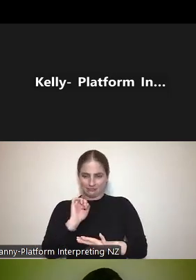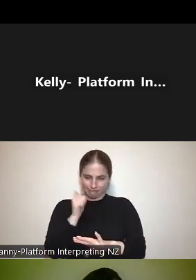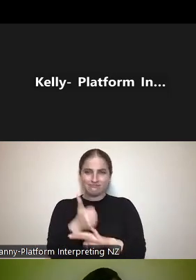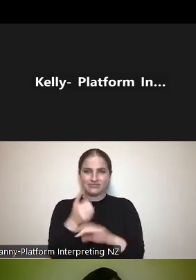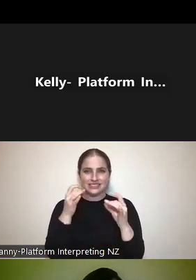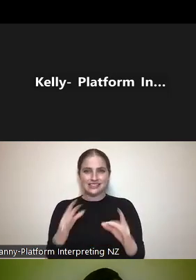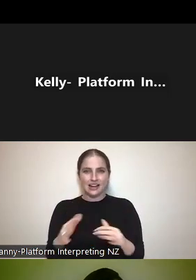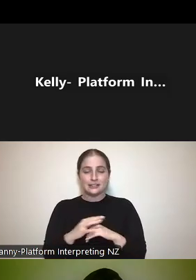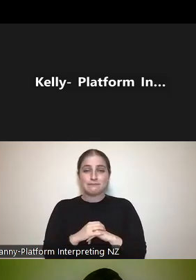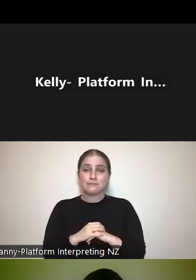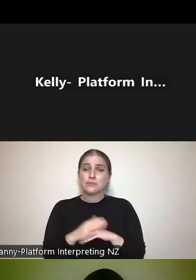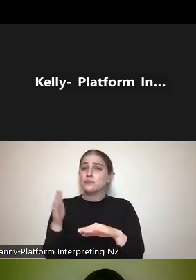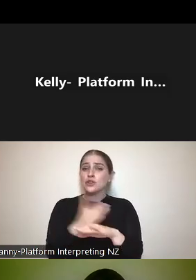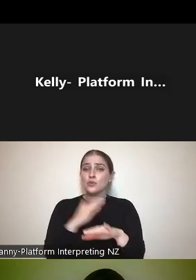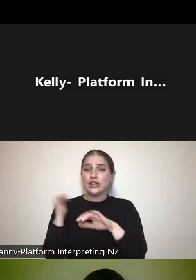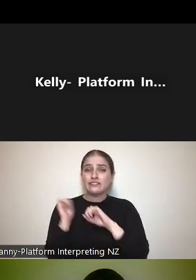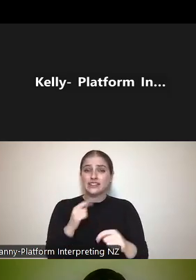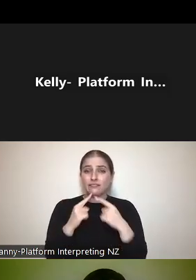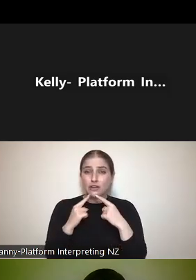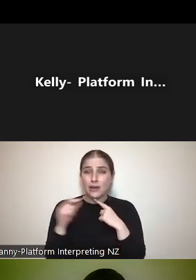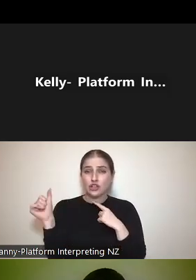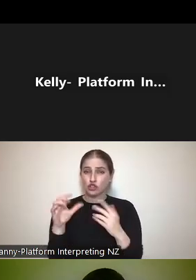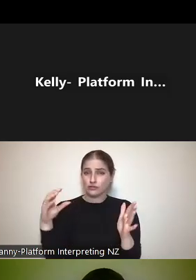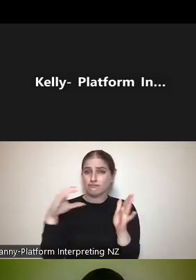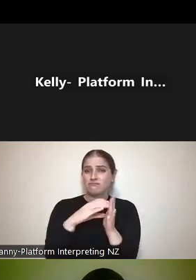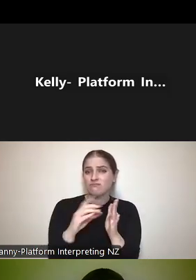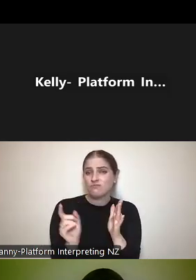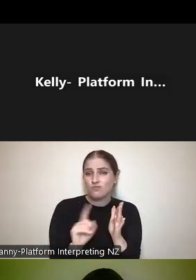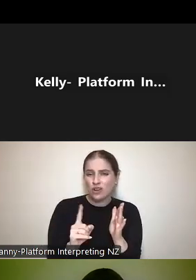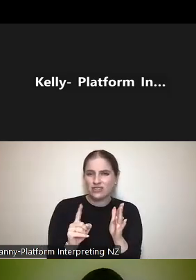should include things like getting here. So that's transport options,